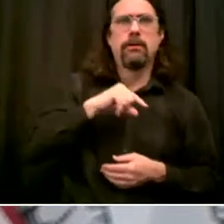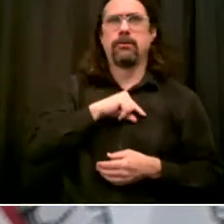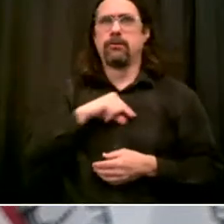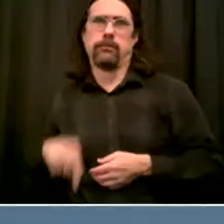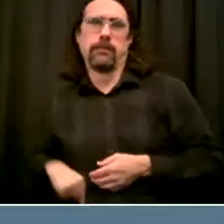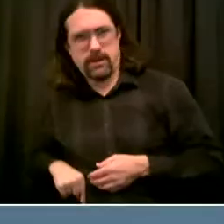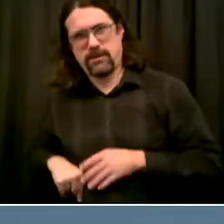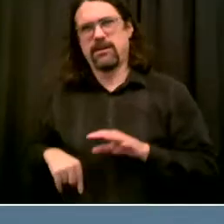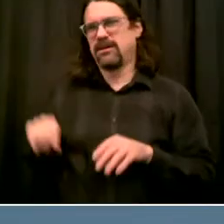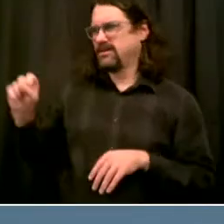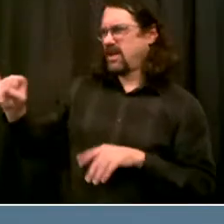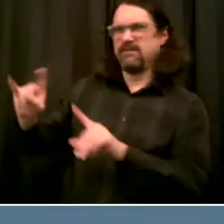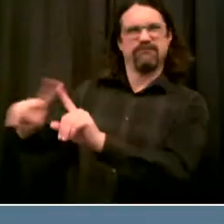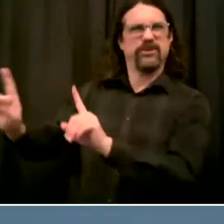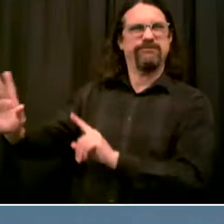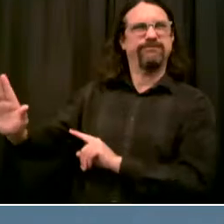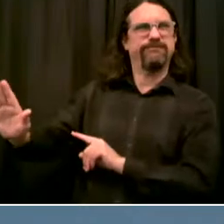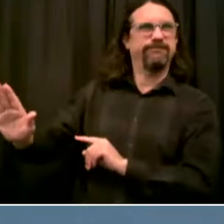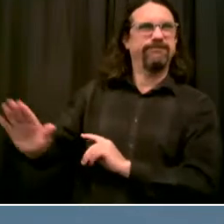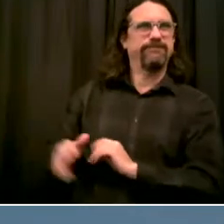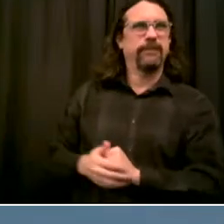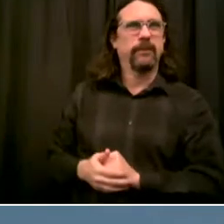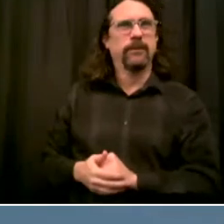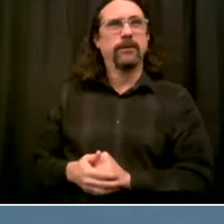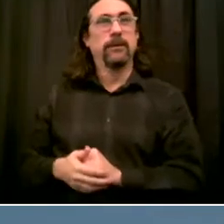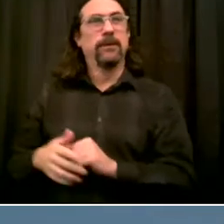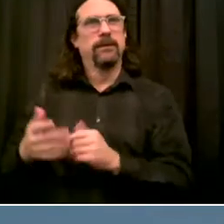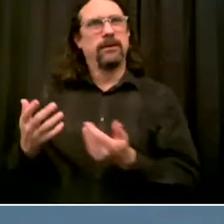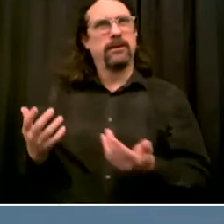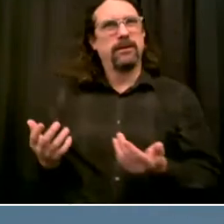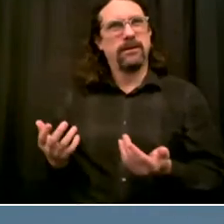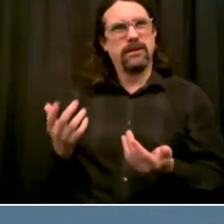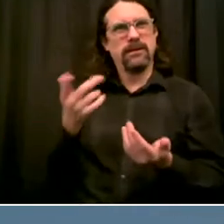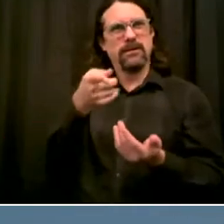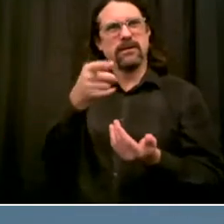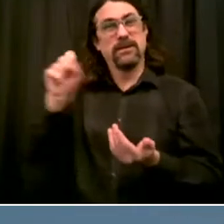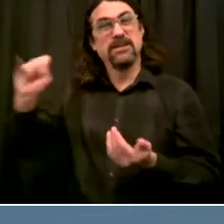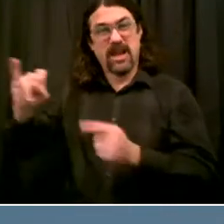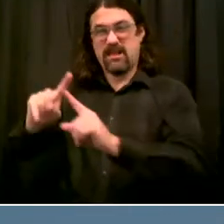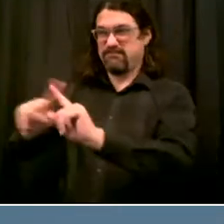YOU HAVE SOLUTIONS AND WHAT